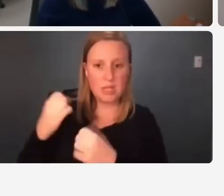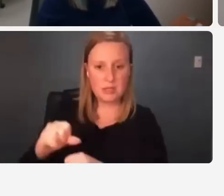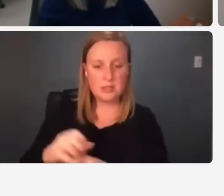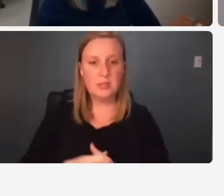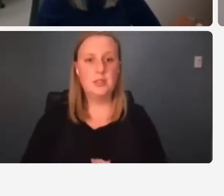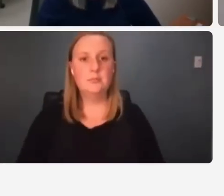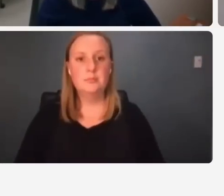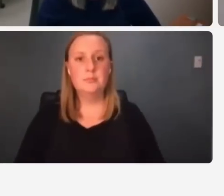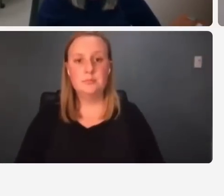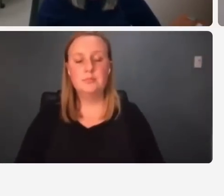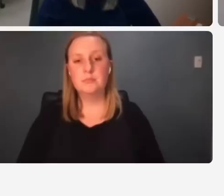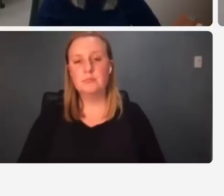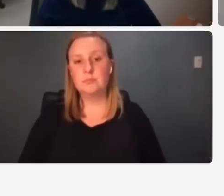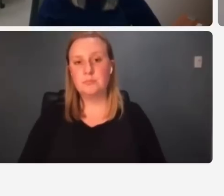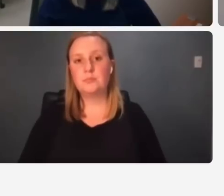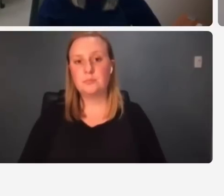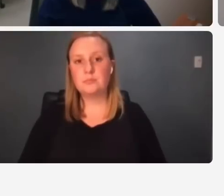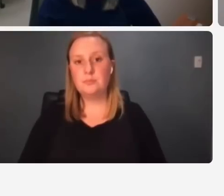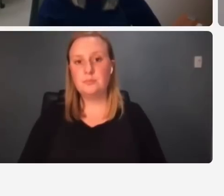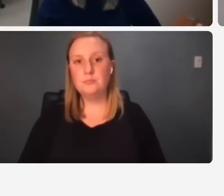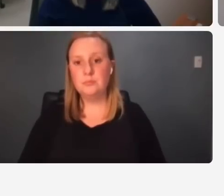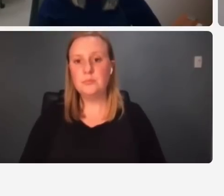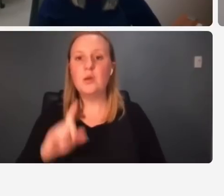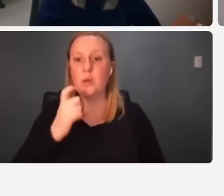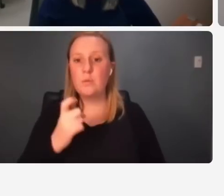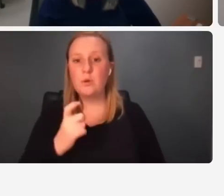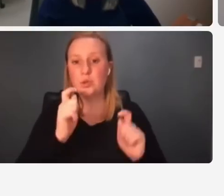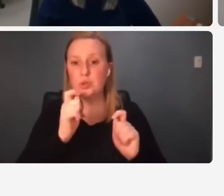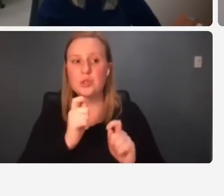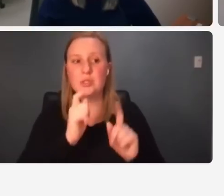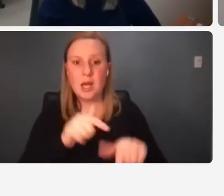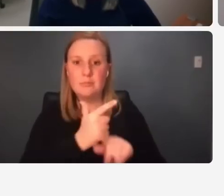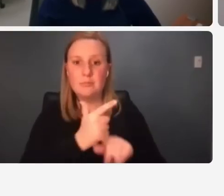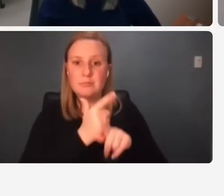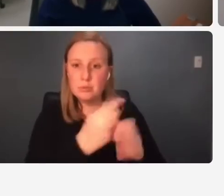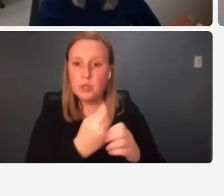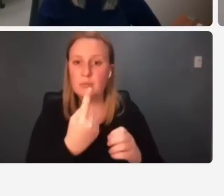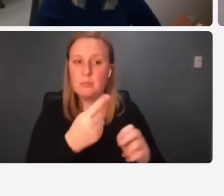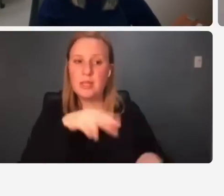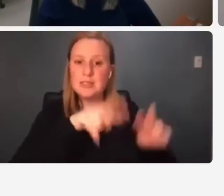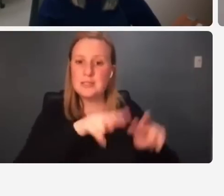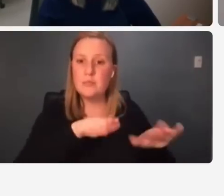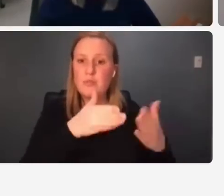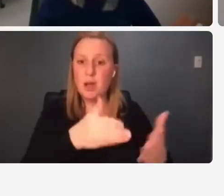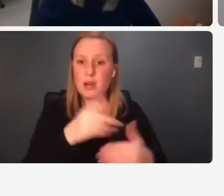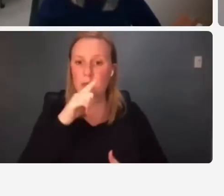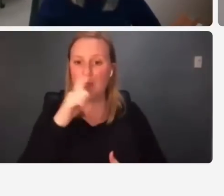that we will be talking soon to assessment providers about how to get a better assessment system.